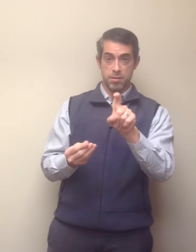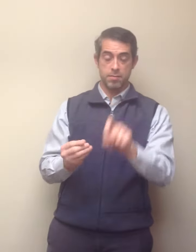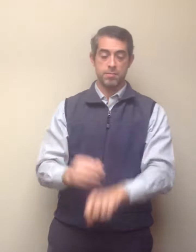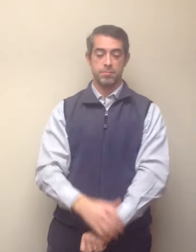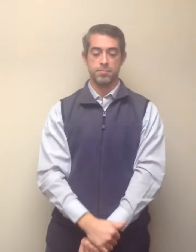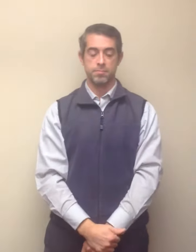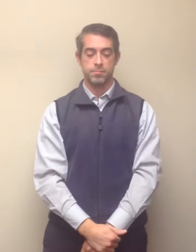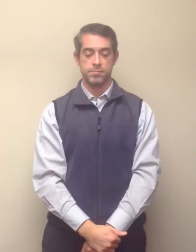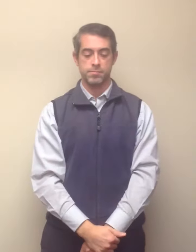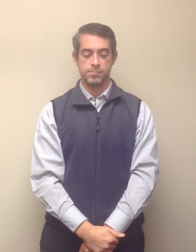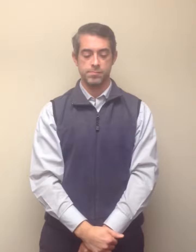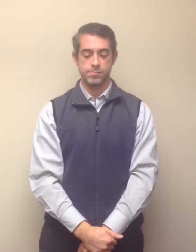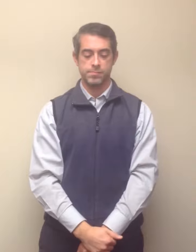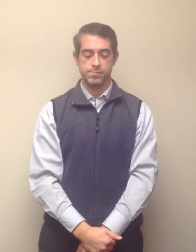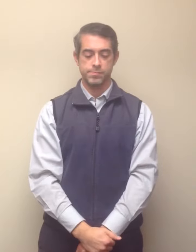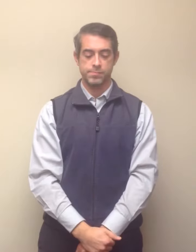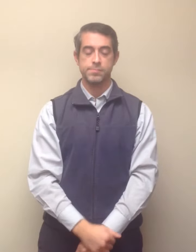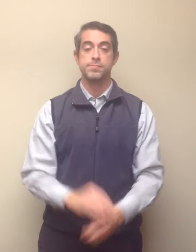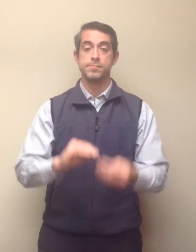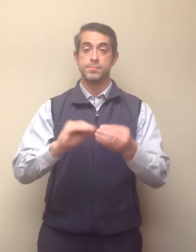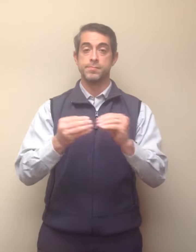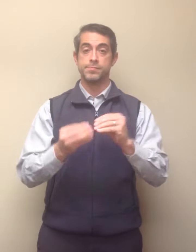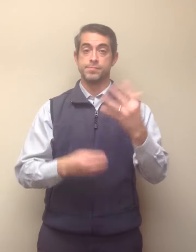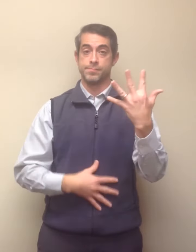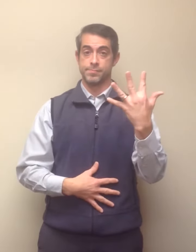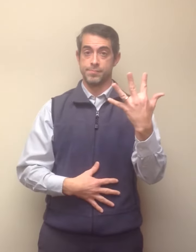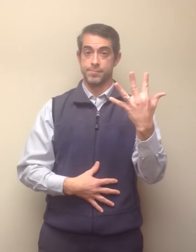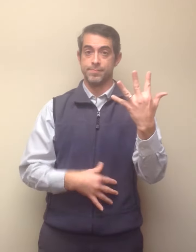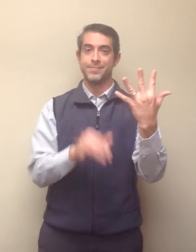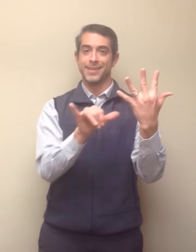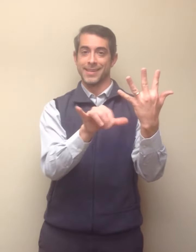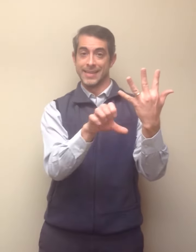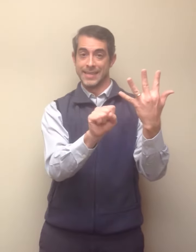Question number five is a "Yes" or "No."